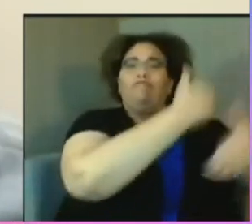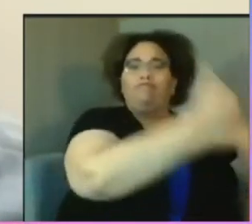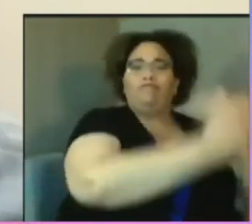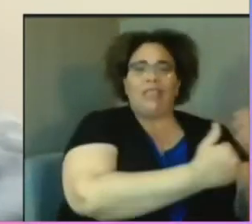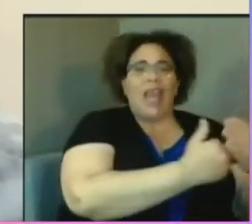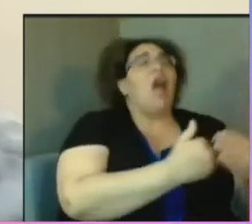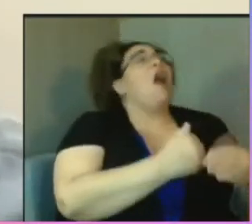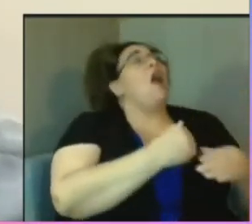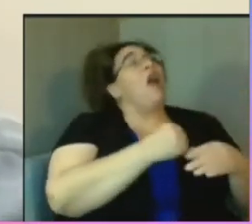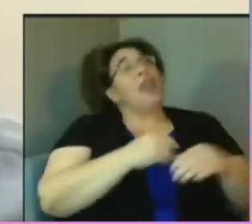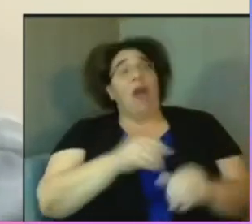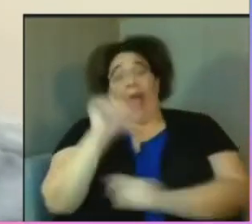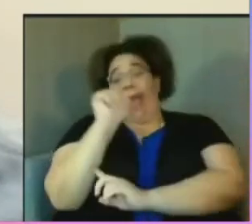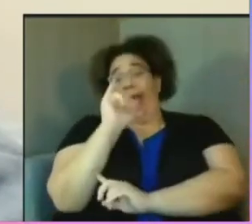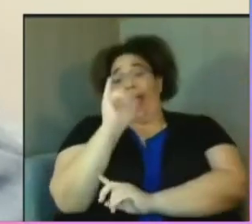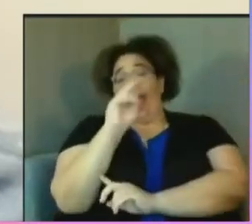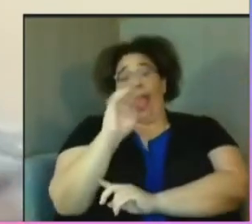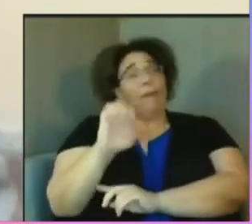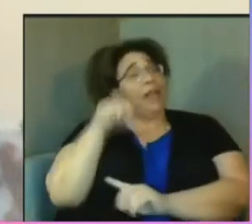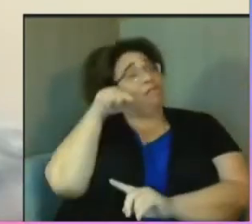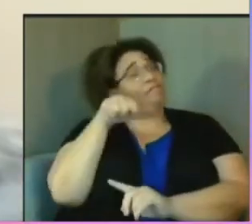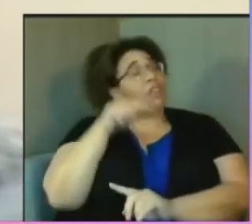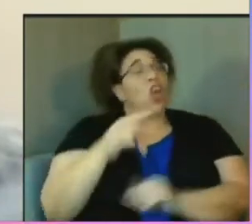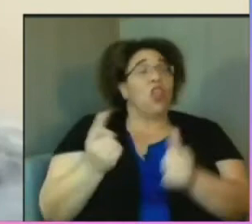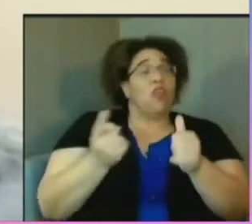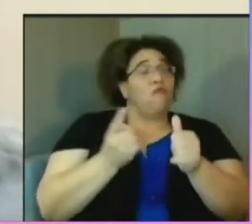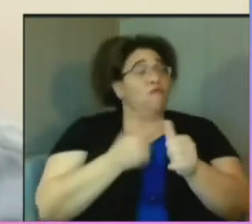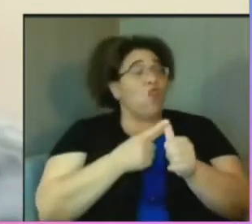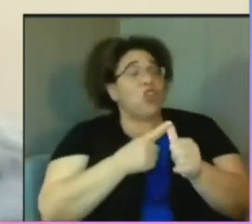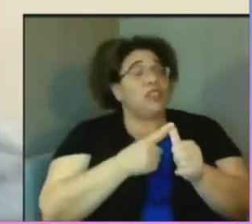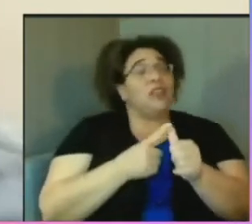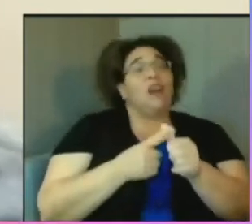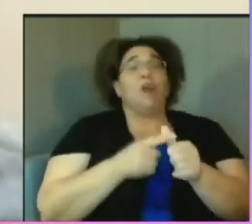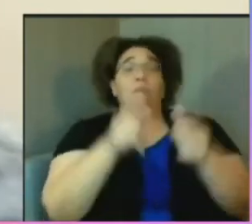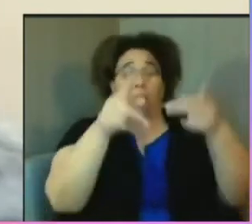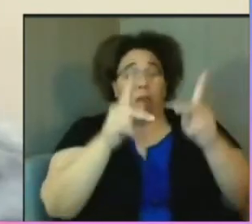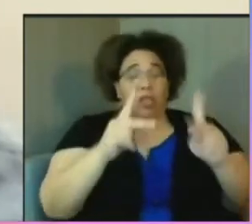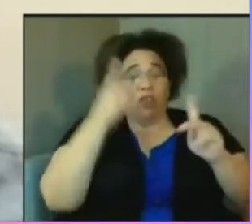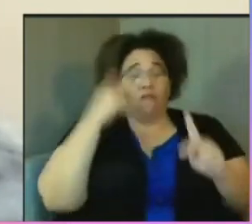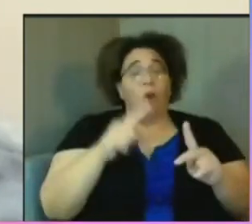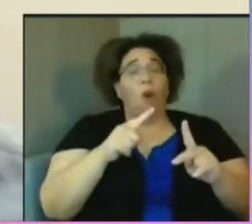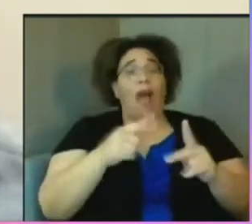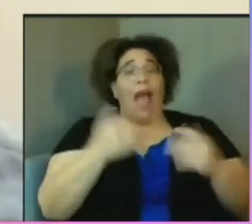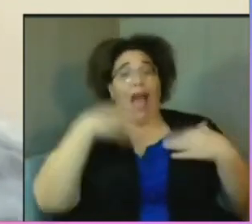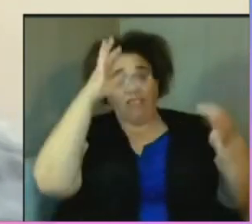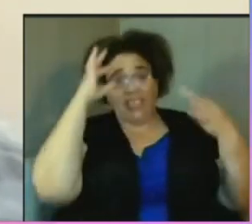ever decided by the Supreme Court but she actually wasn't the first trans plaintiff, Dee Farmer, a black trans woman,